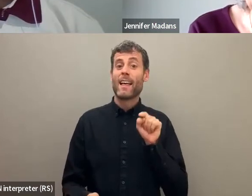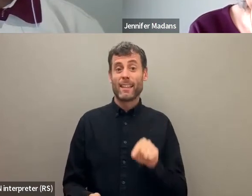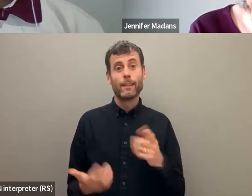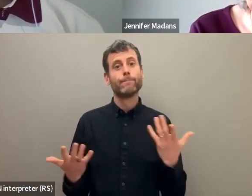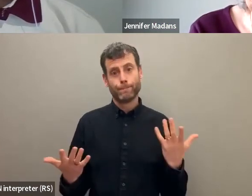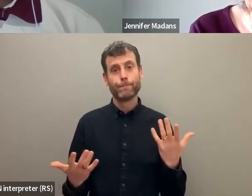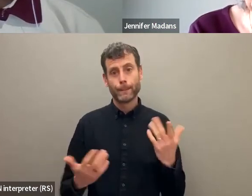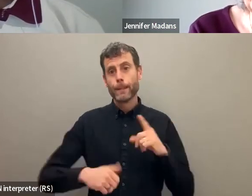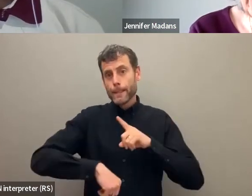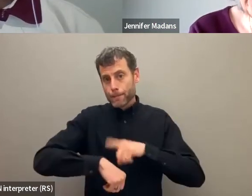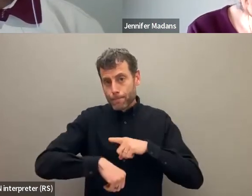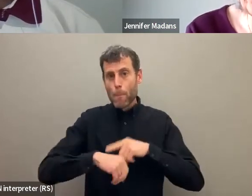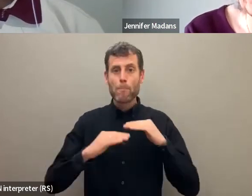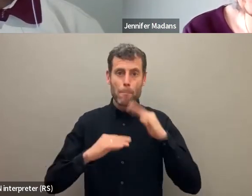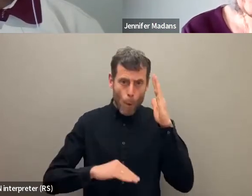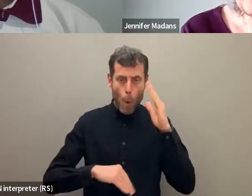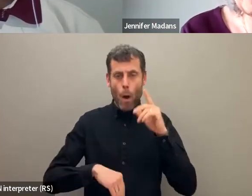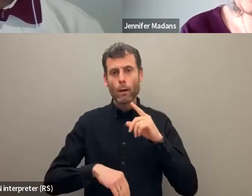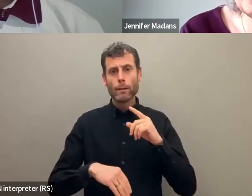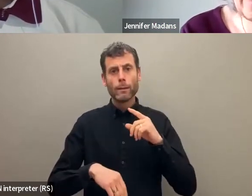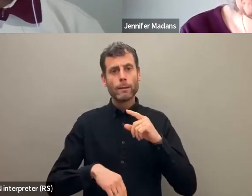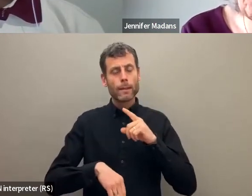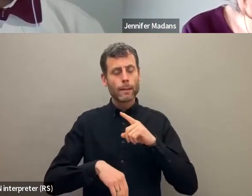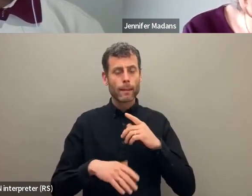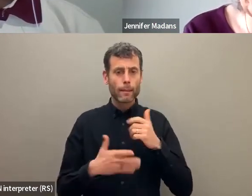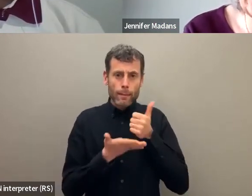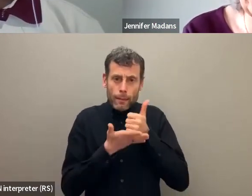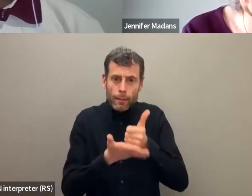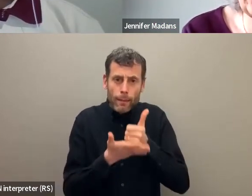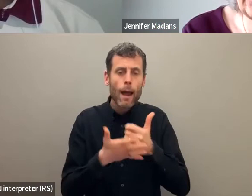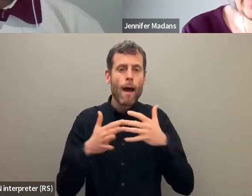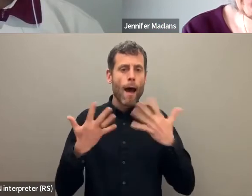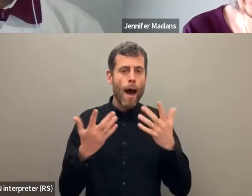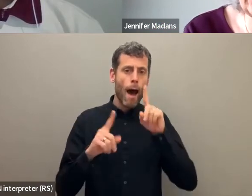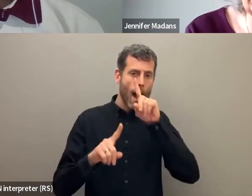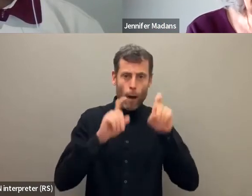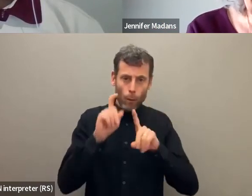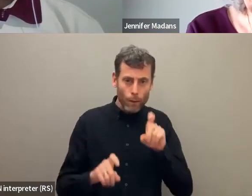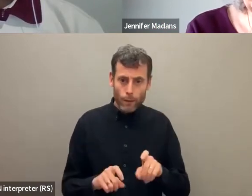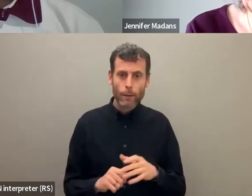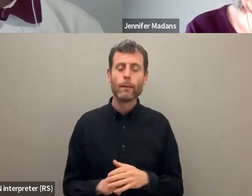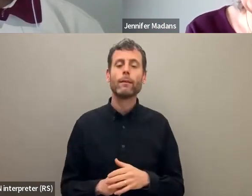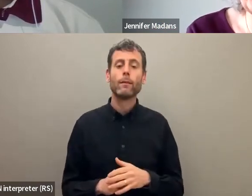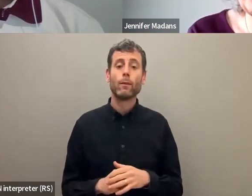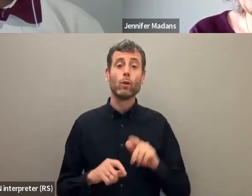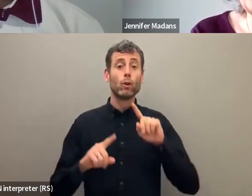Jennifer Madans: All of these have to be pulled under a data strategy and again to this, I would add the accessibility of any of these data collection.